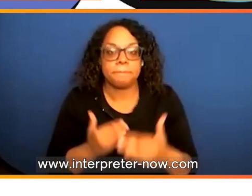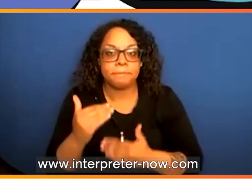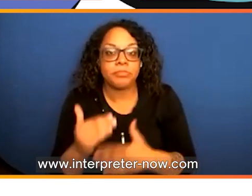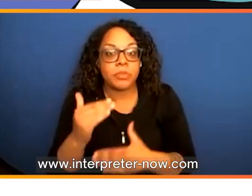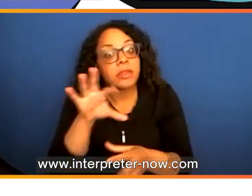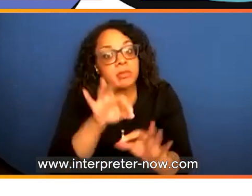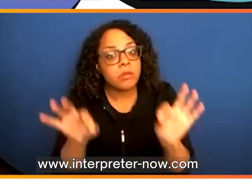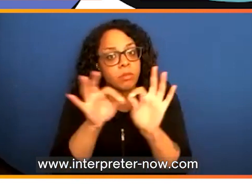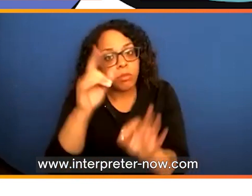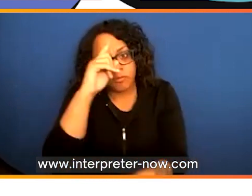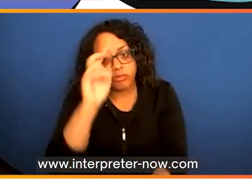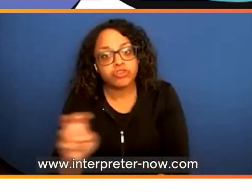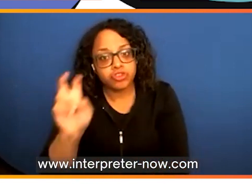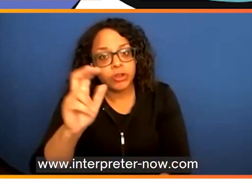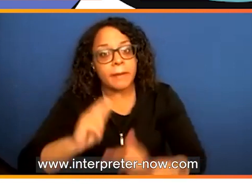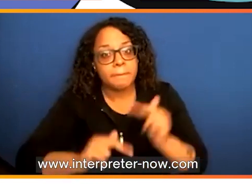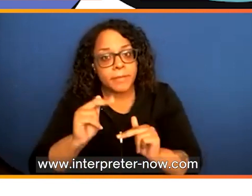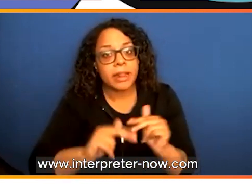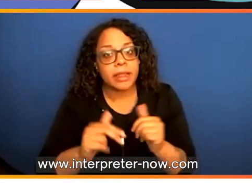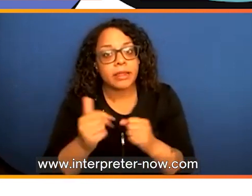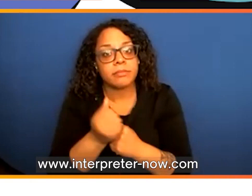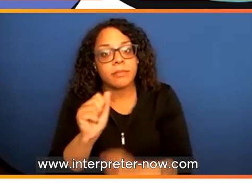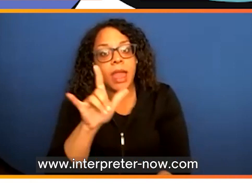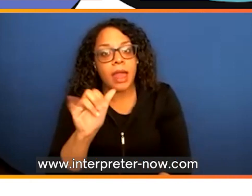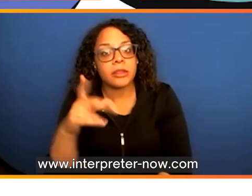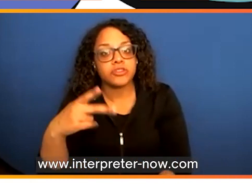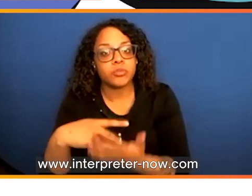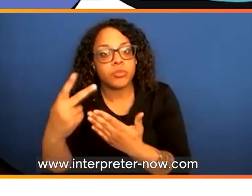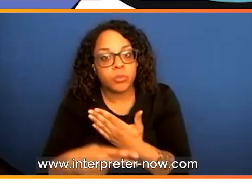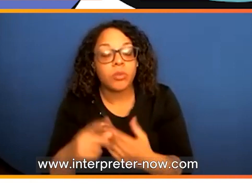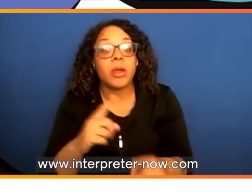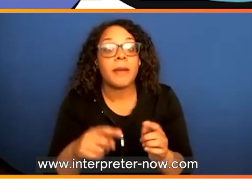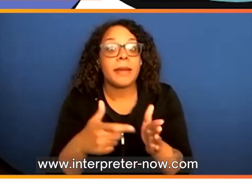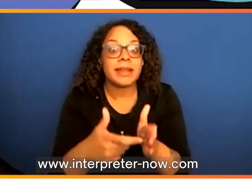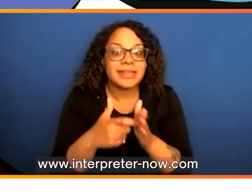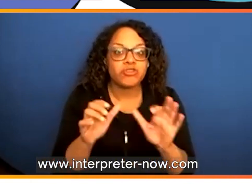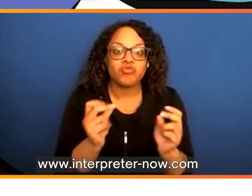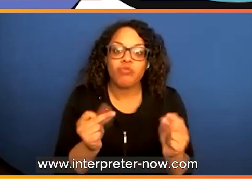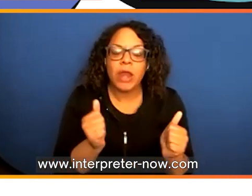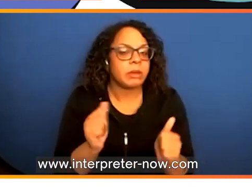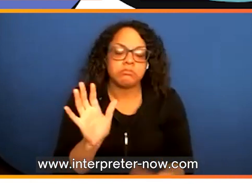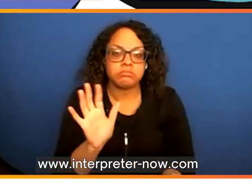However, as I explained earlier, being able to garner some exec somewhere somehow, that